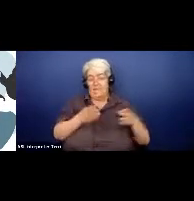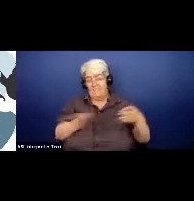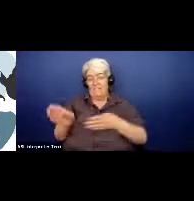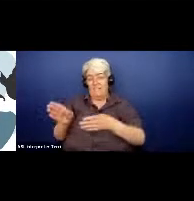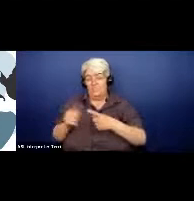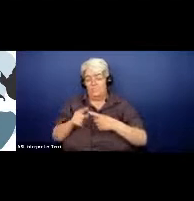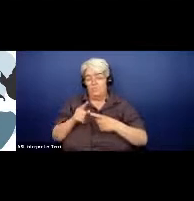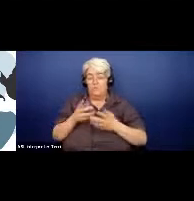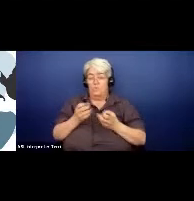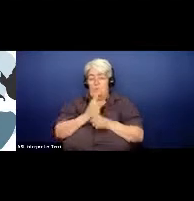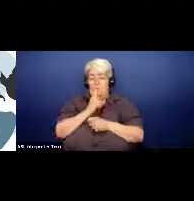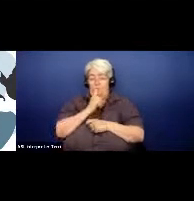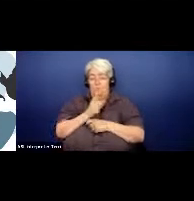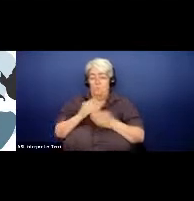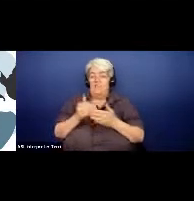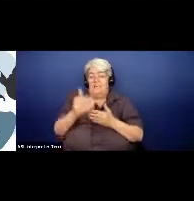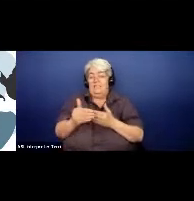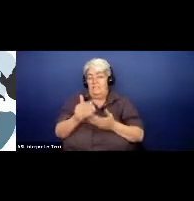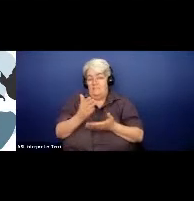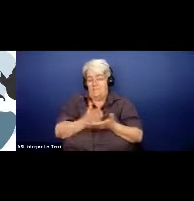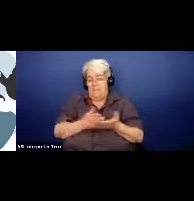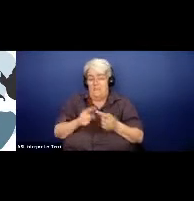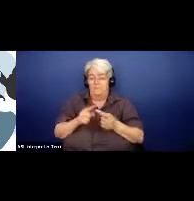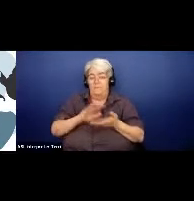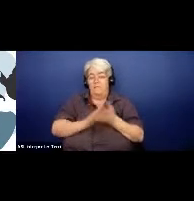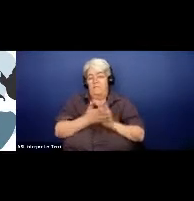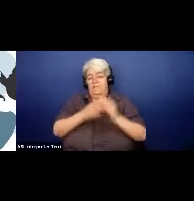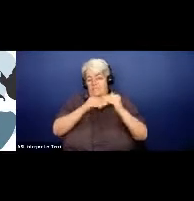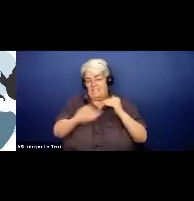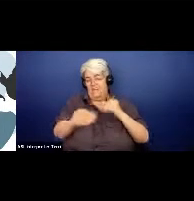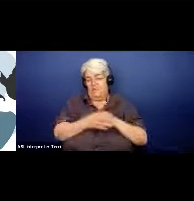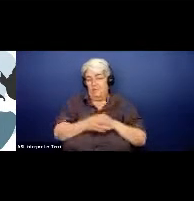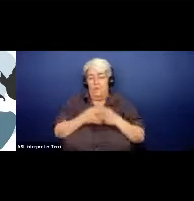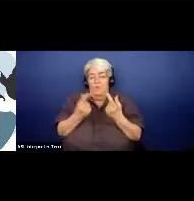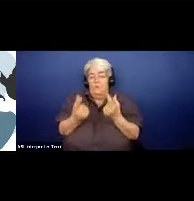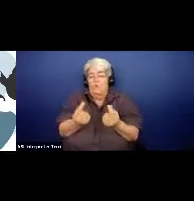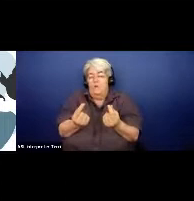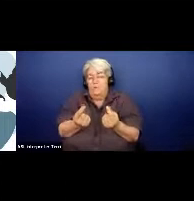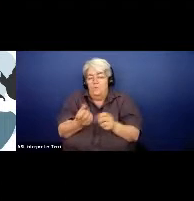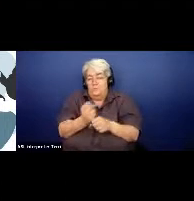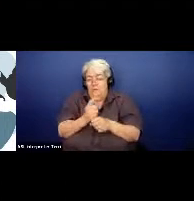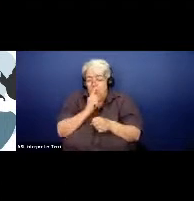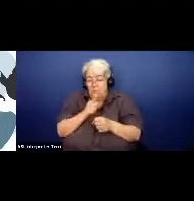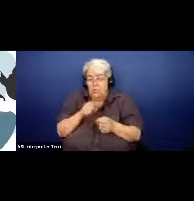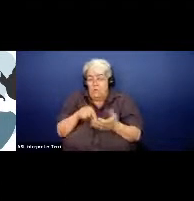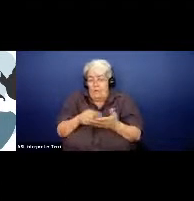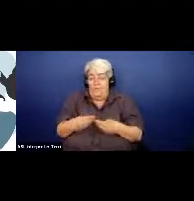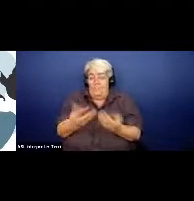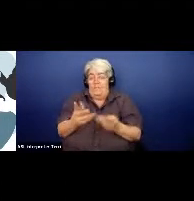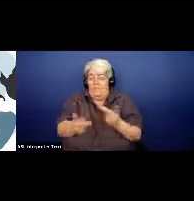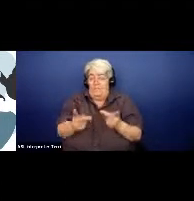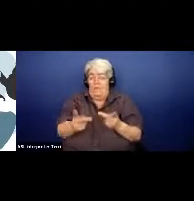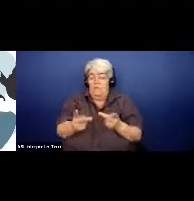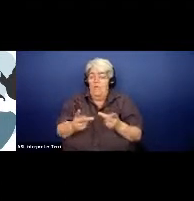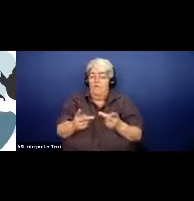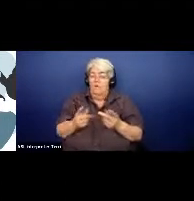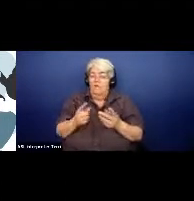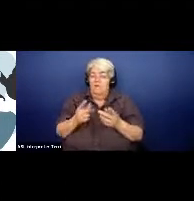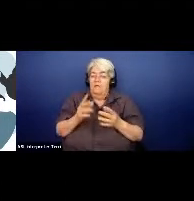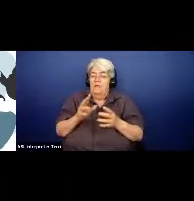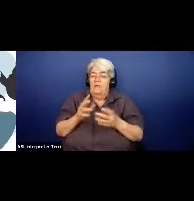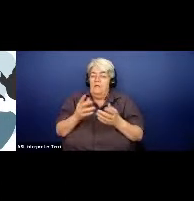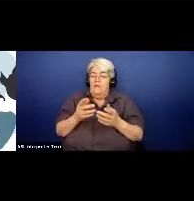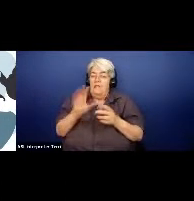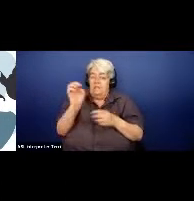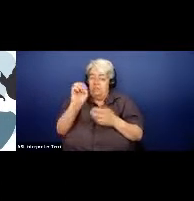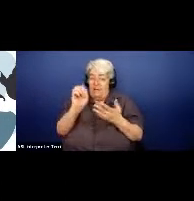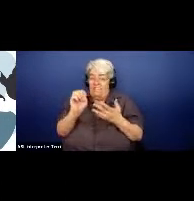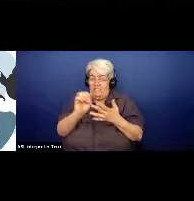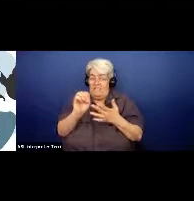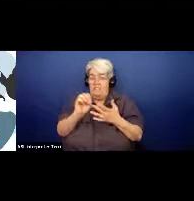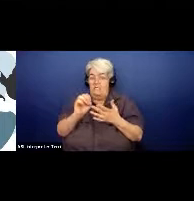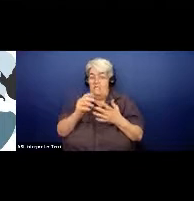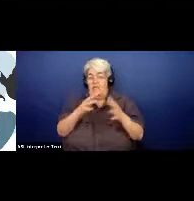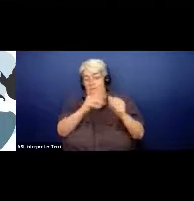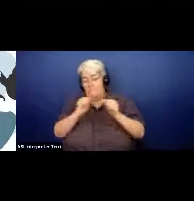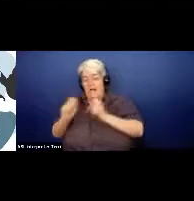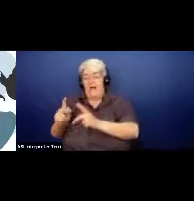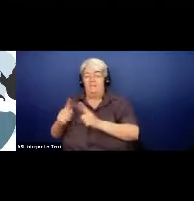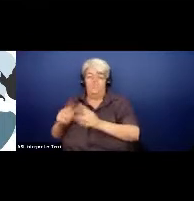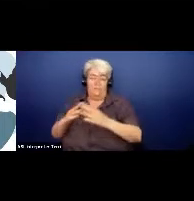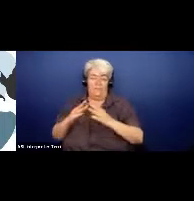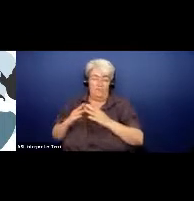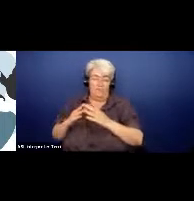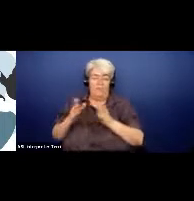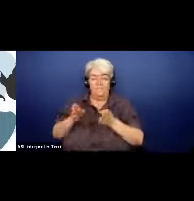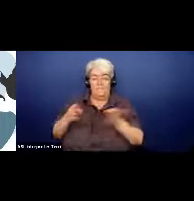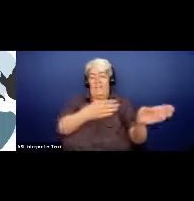to make sure there's the next step of stabilization. Making sure they are coming back to opportunity